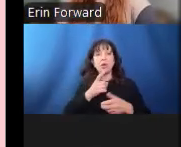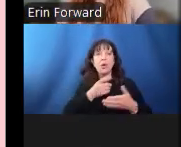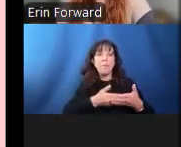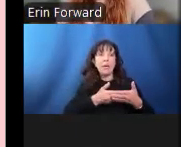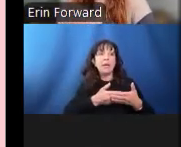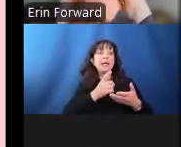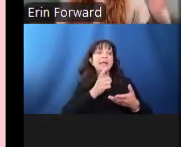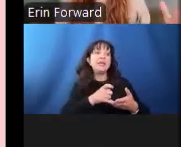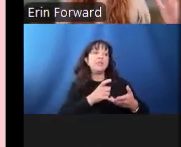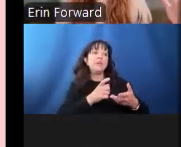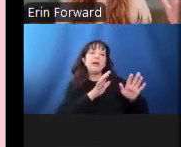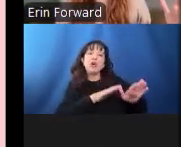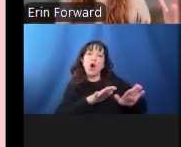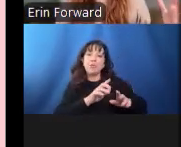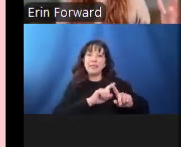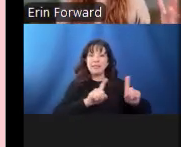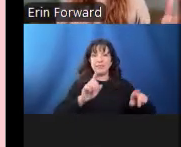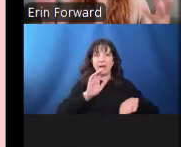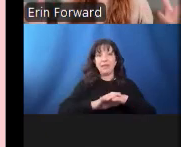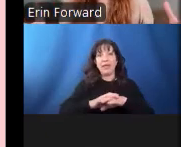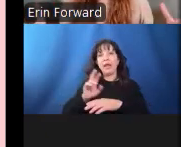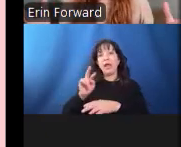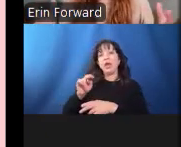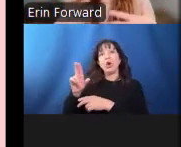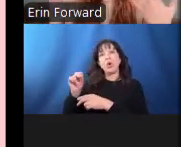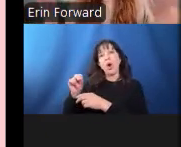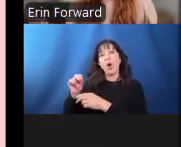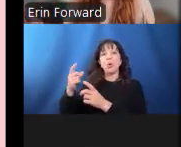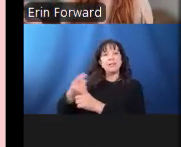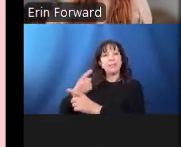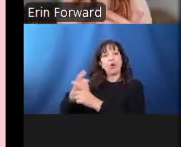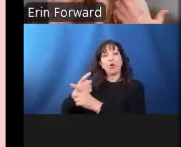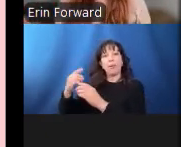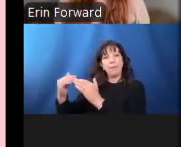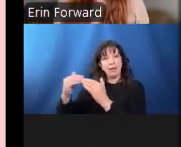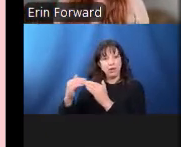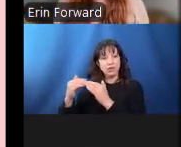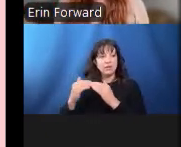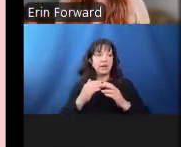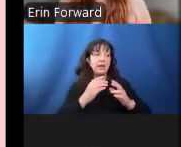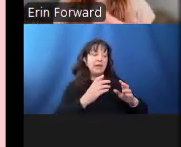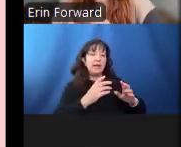differently than their neurotypical peers, and the child and the caregiver is doing the best that they can, but they